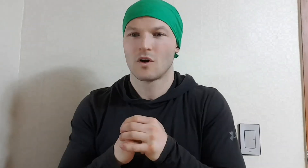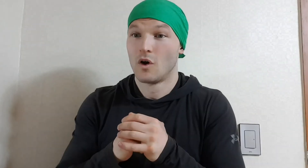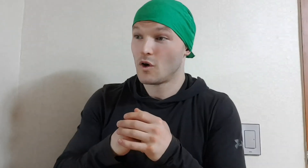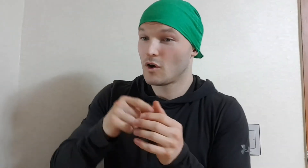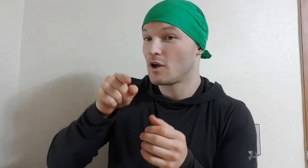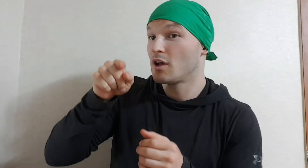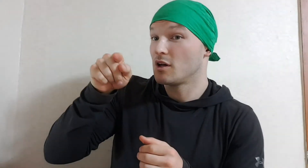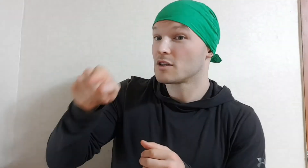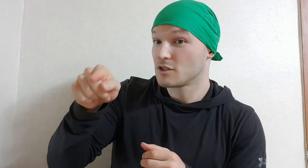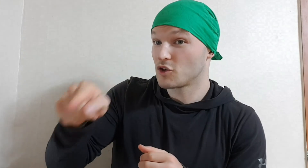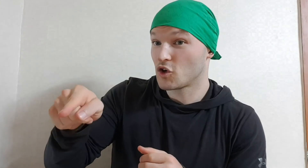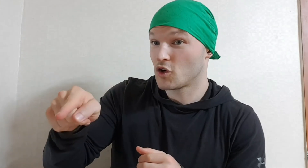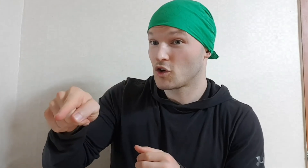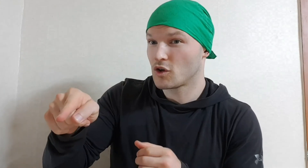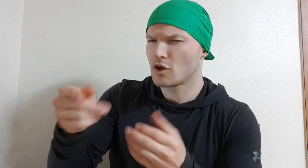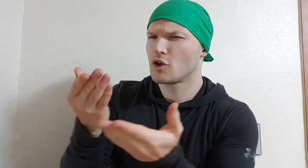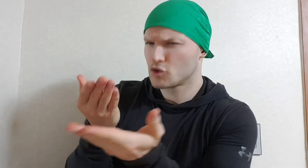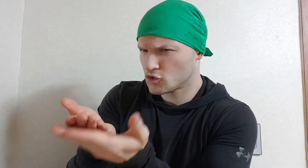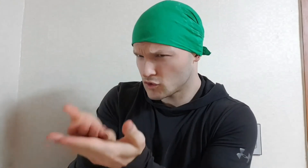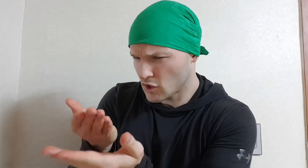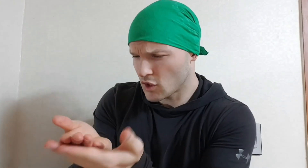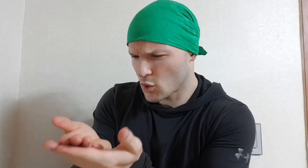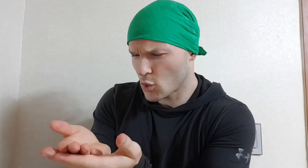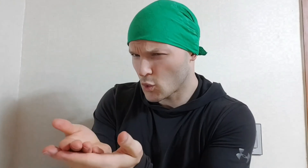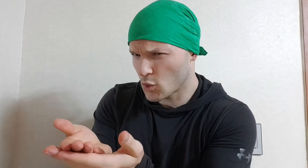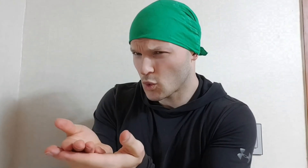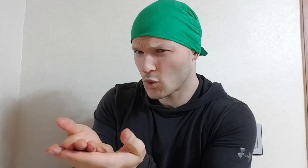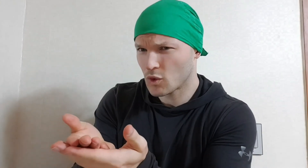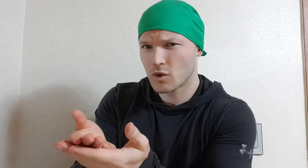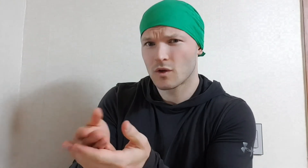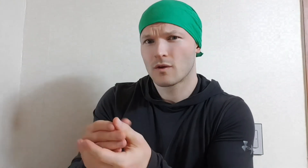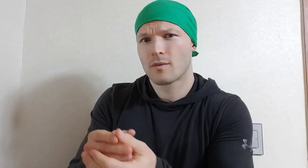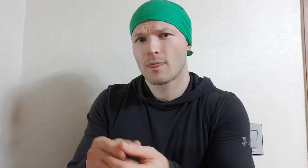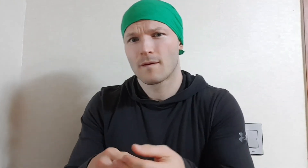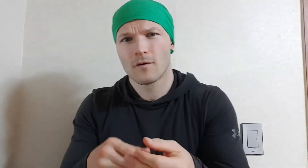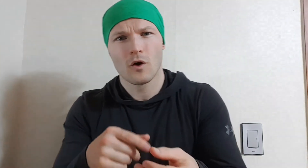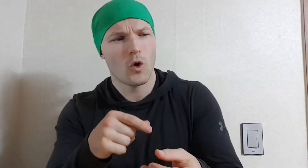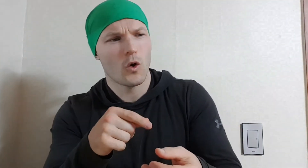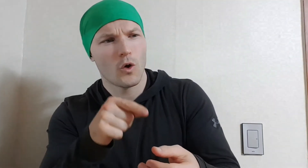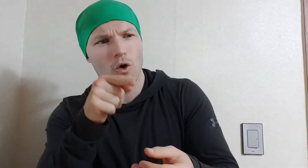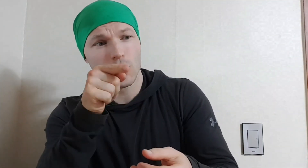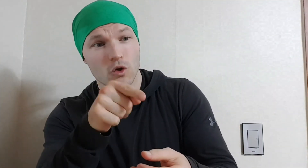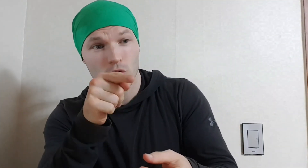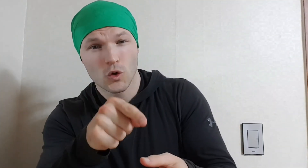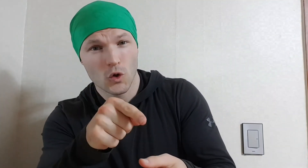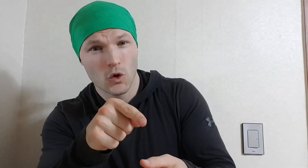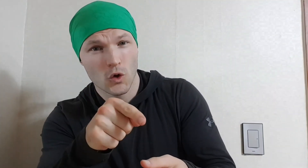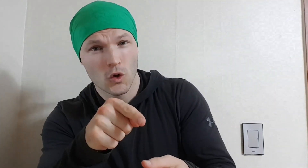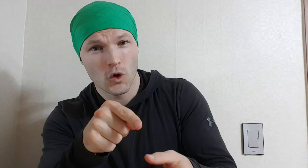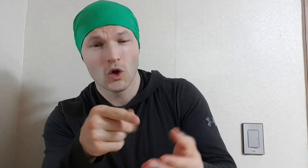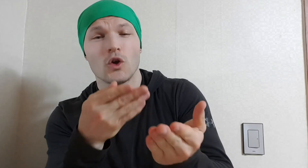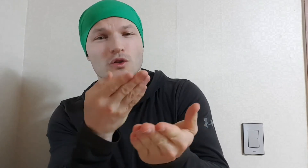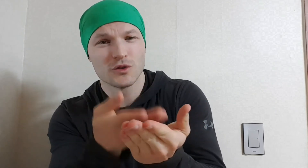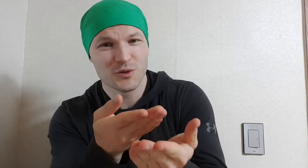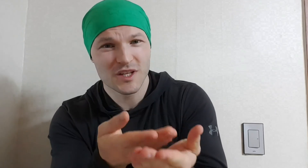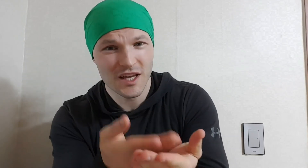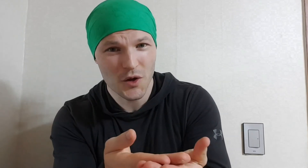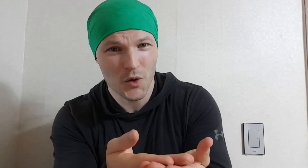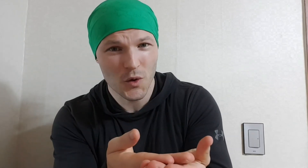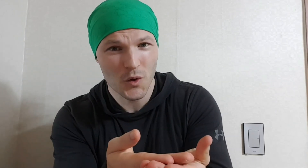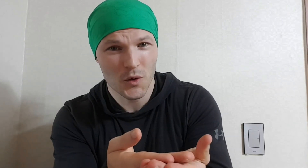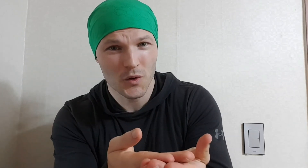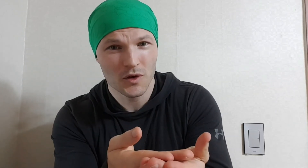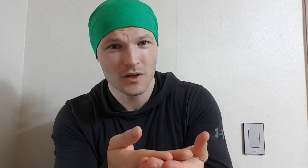Give me that, please. (Level of respect is largely determined by posture/two hands)